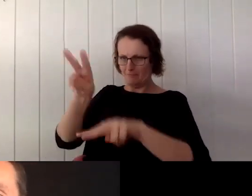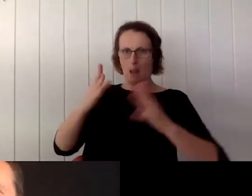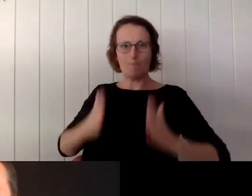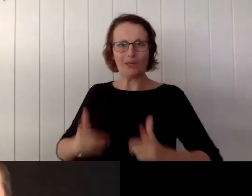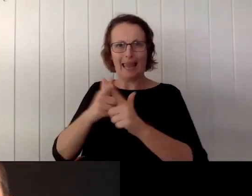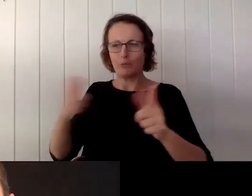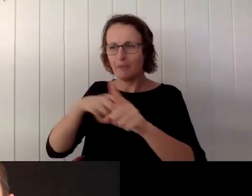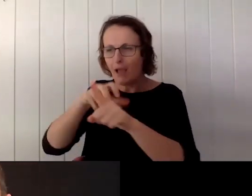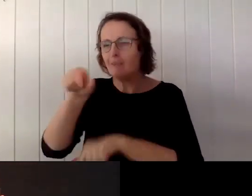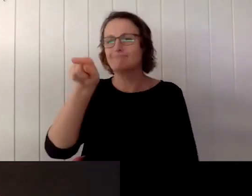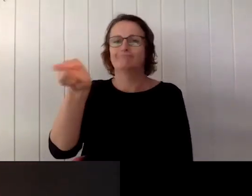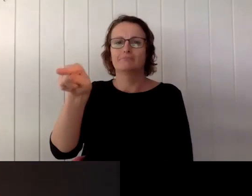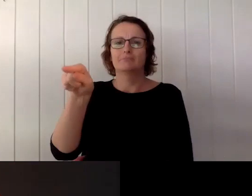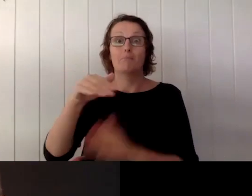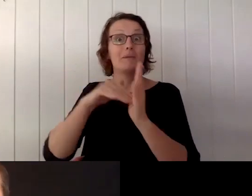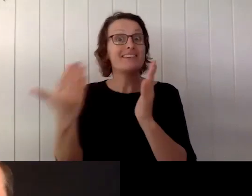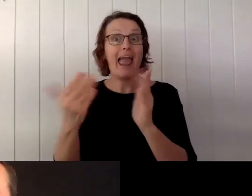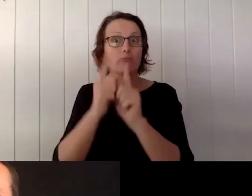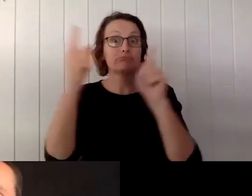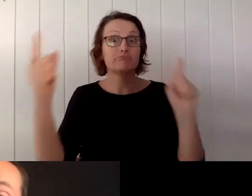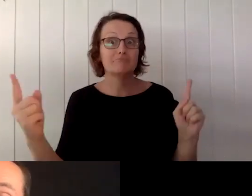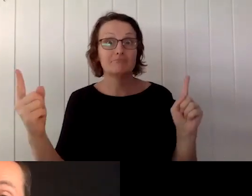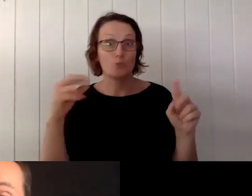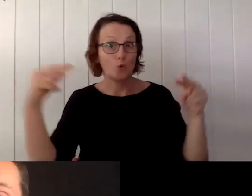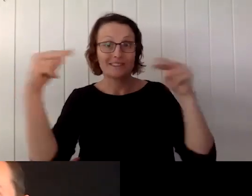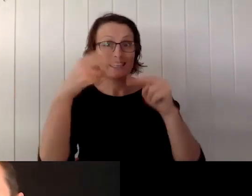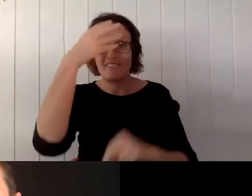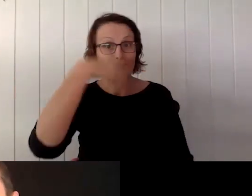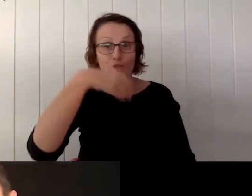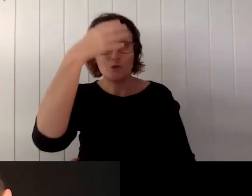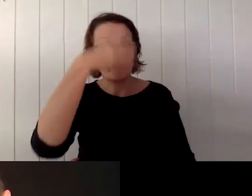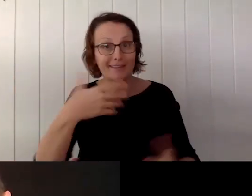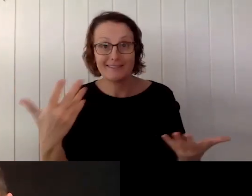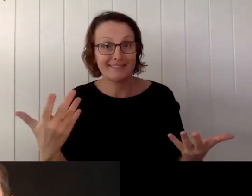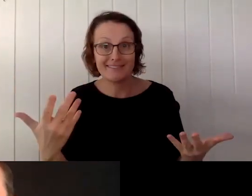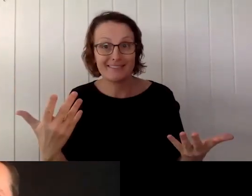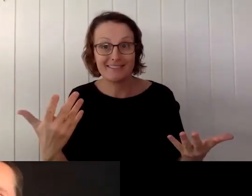And one thing that we've experienced in the last couple of weeks is that that has been disrupted and we are seeing each other as a floating head